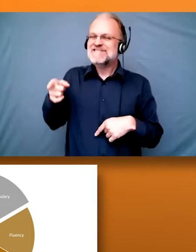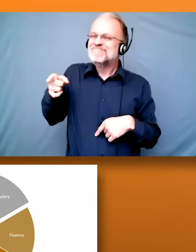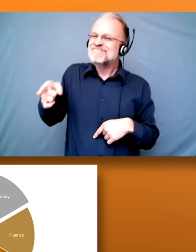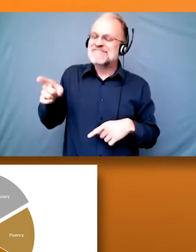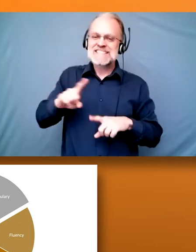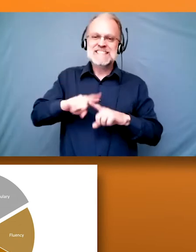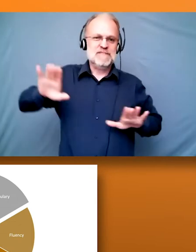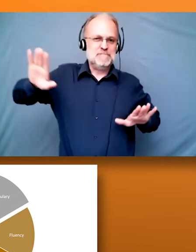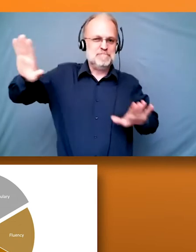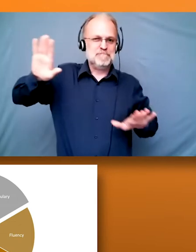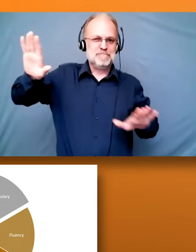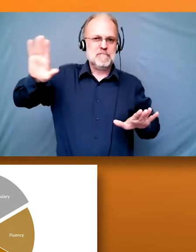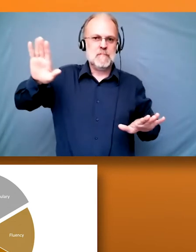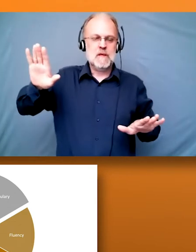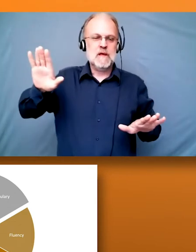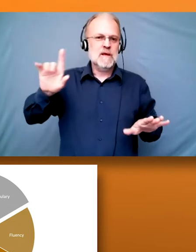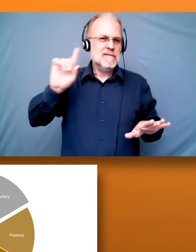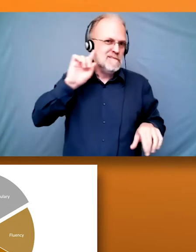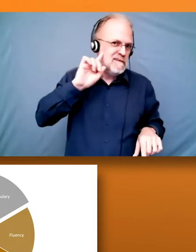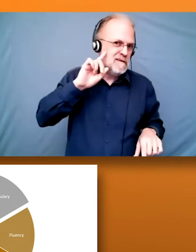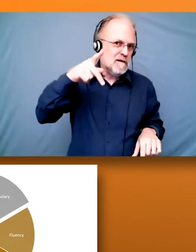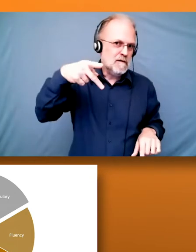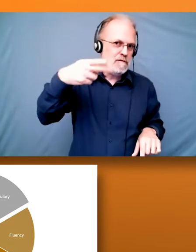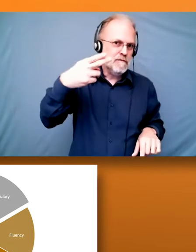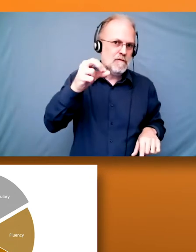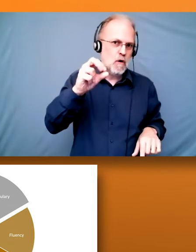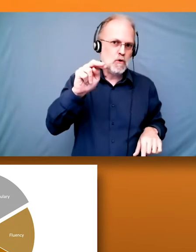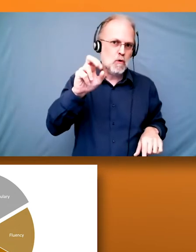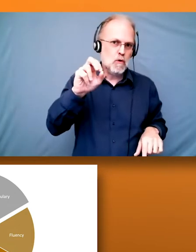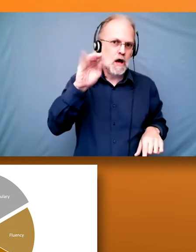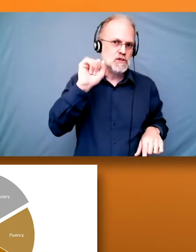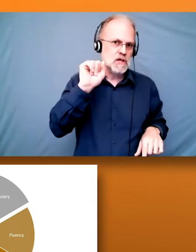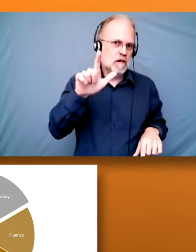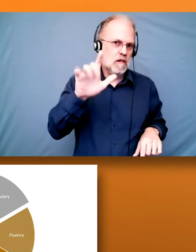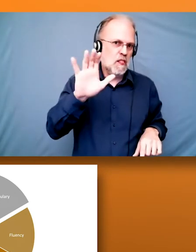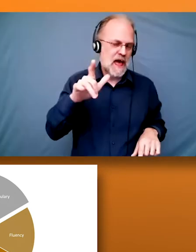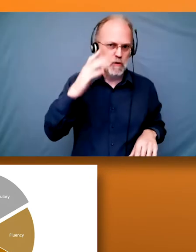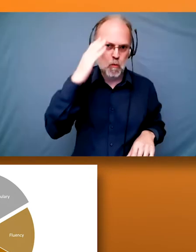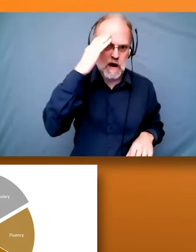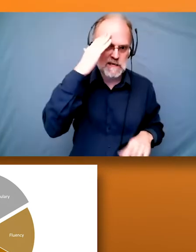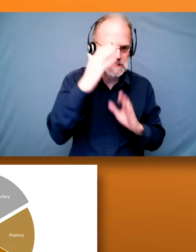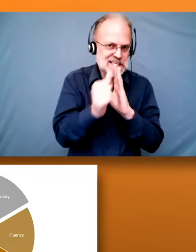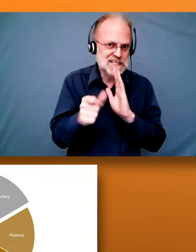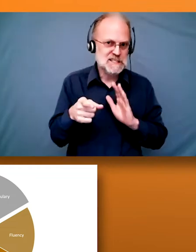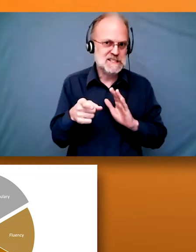So what's really different is that phonological skill, all the phonological awareness skills.